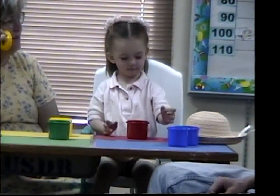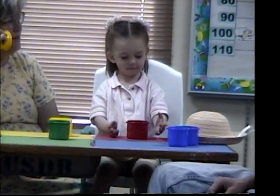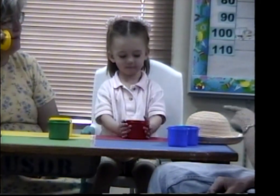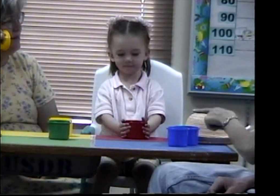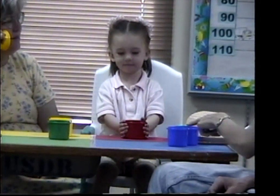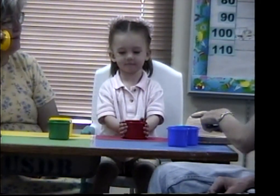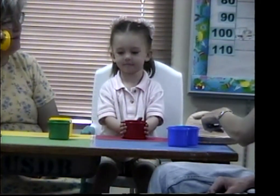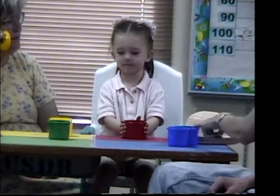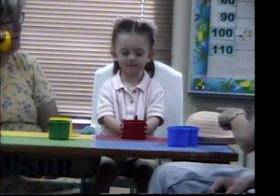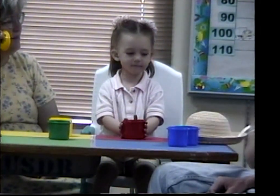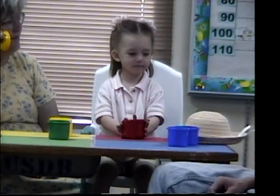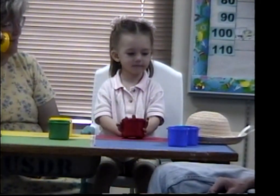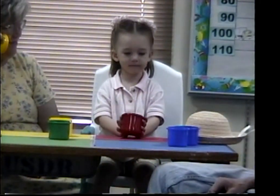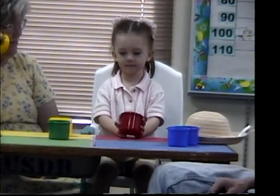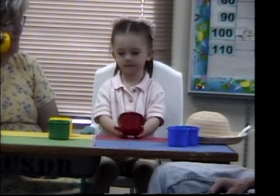"That is a little one, that's a big one."